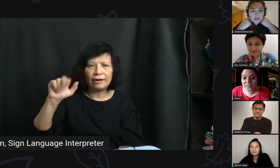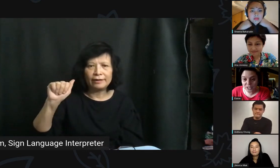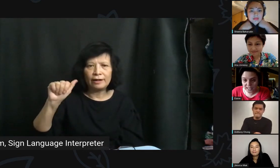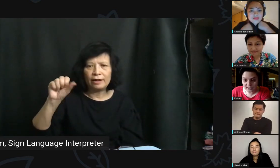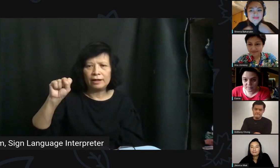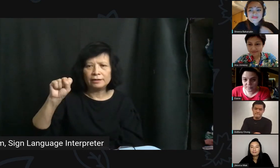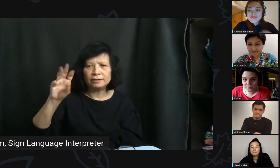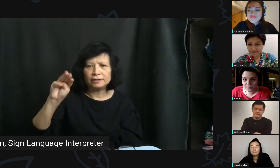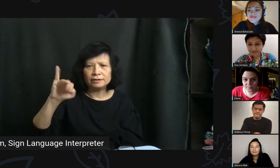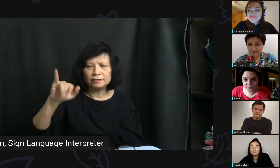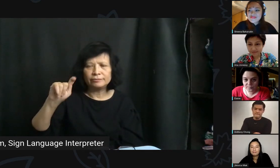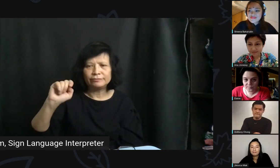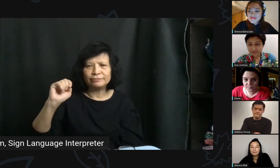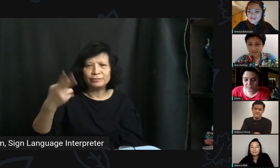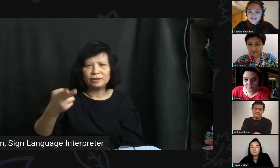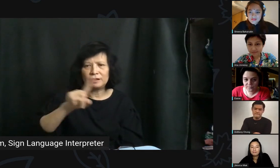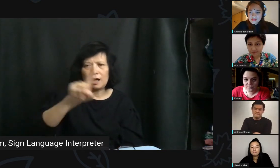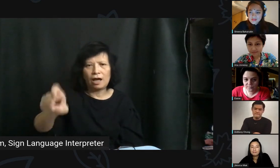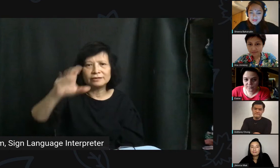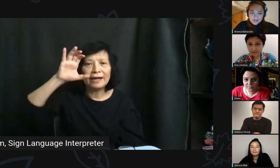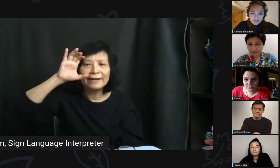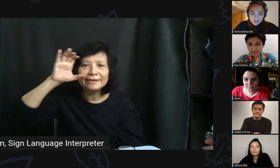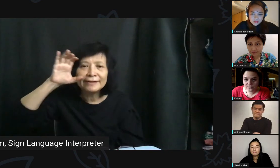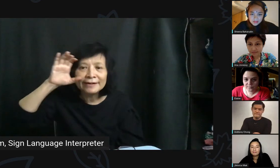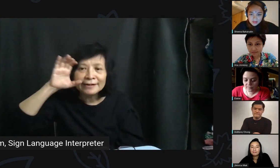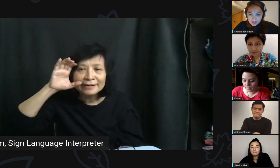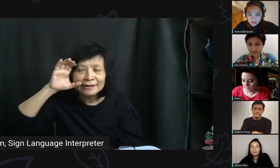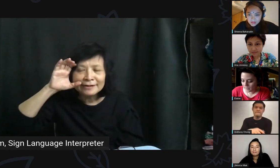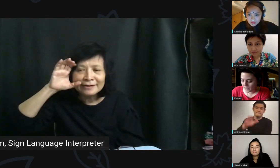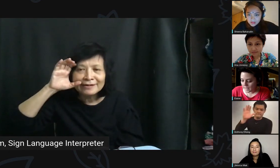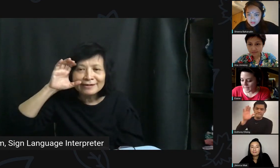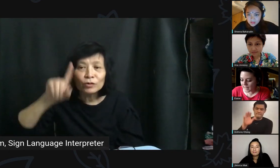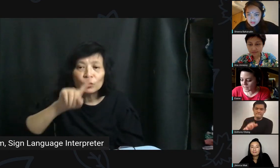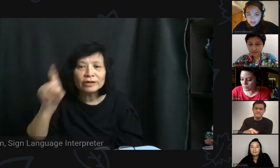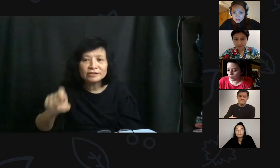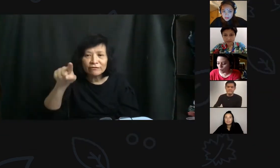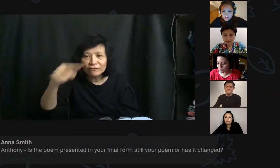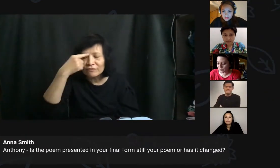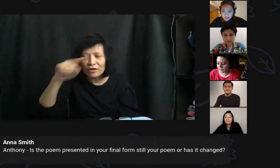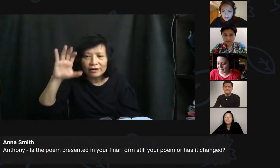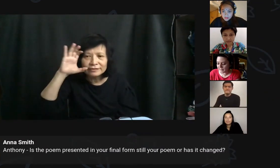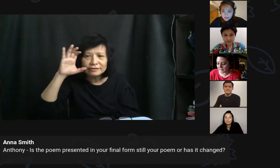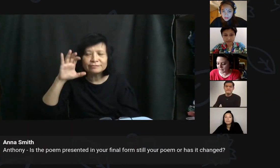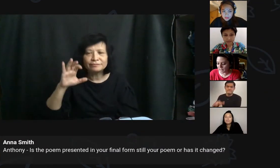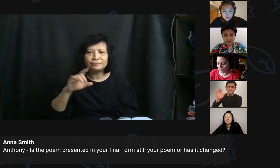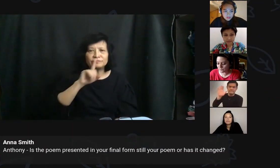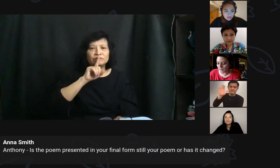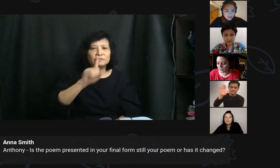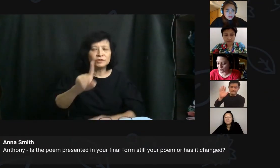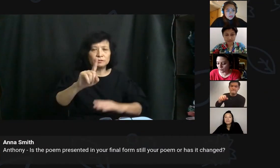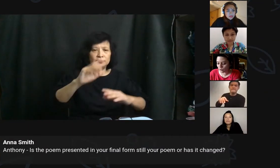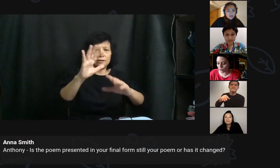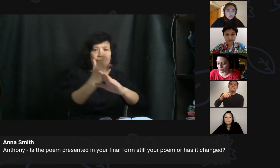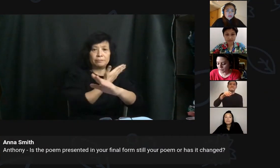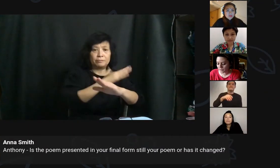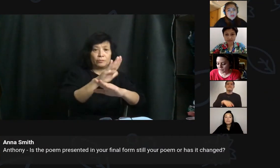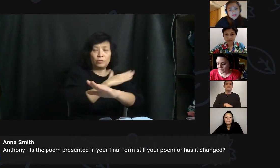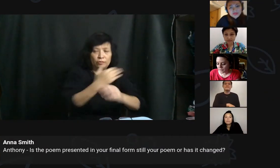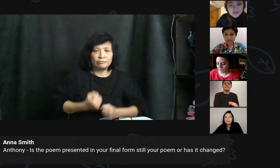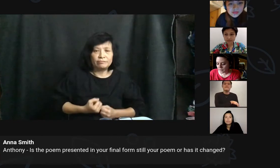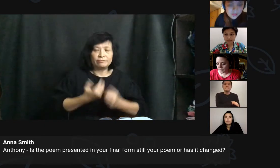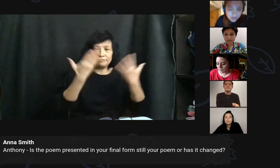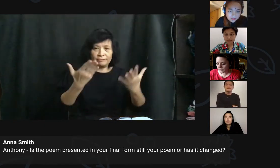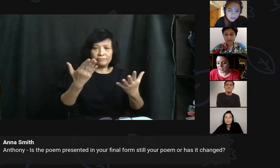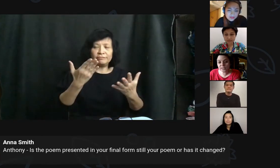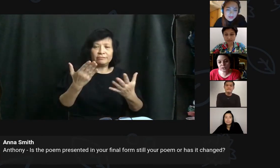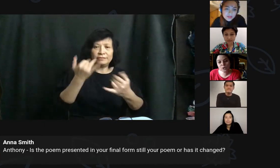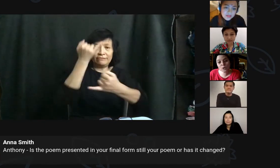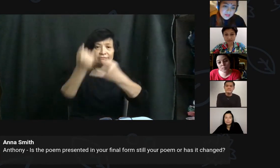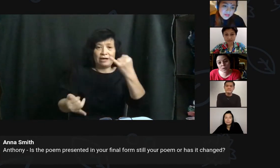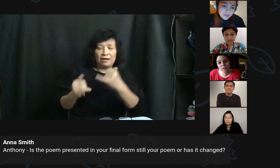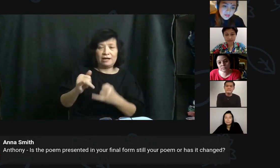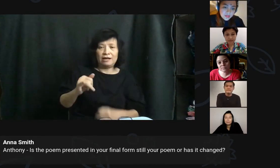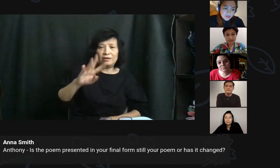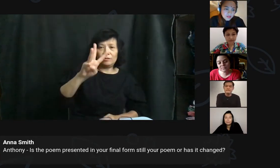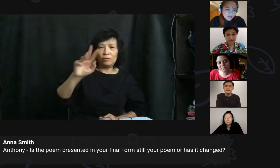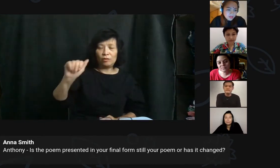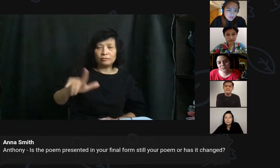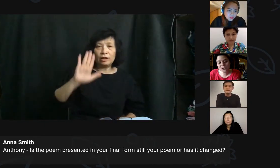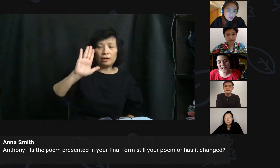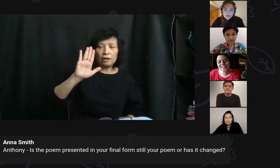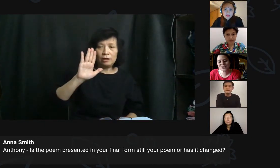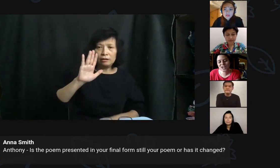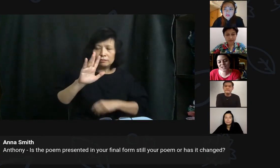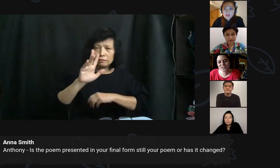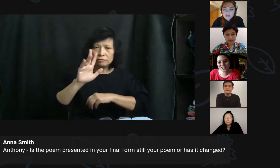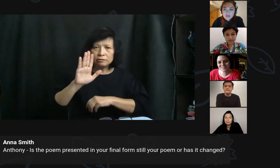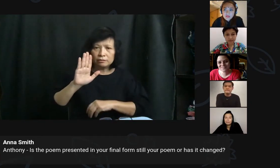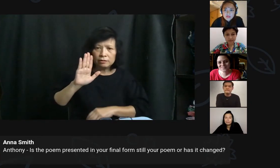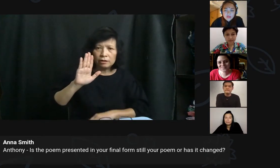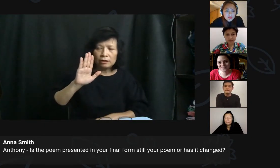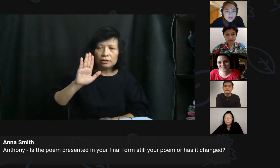Anthony, is the poem presented in your final form still your poem or has it changed?